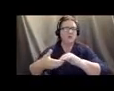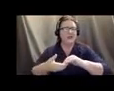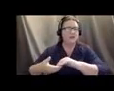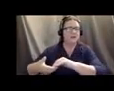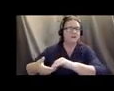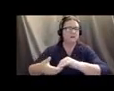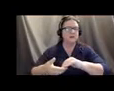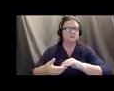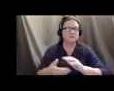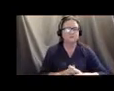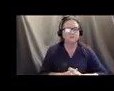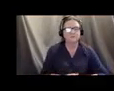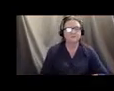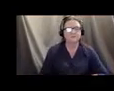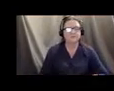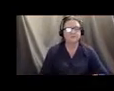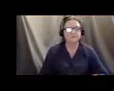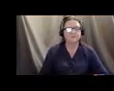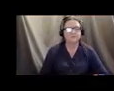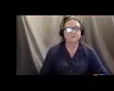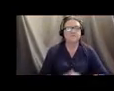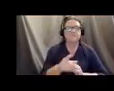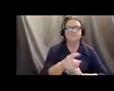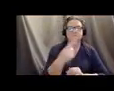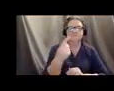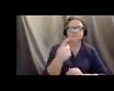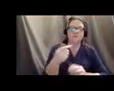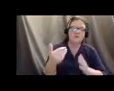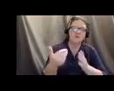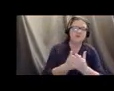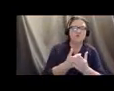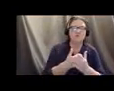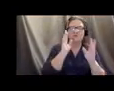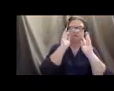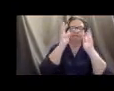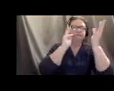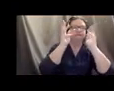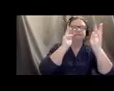New perspectives and creativity. Innovation. Yes.